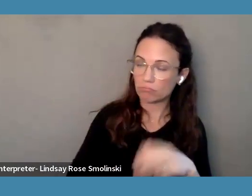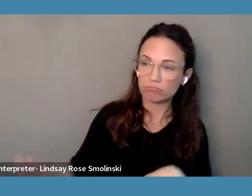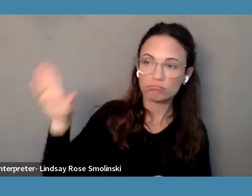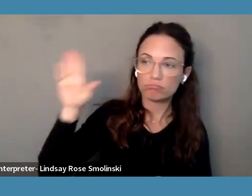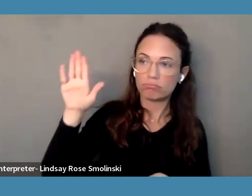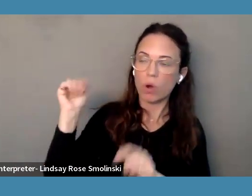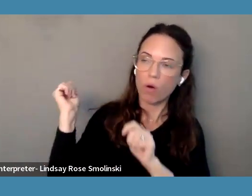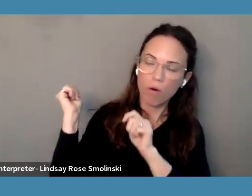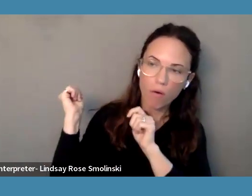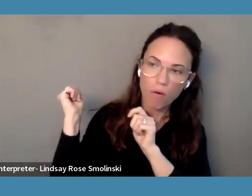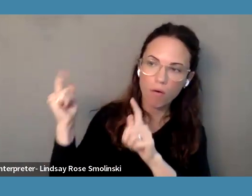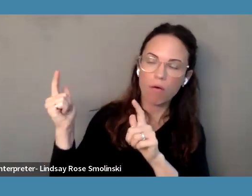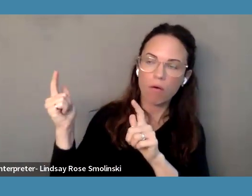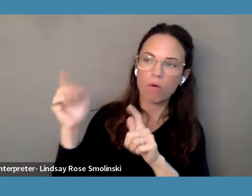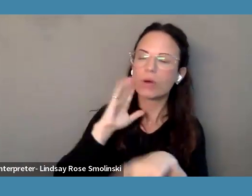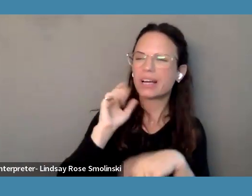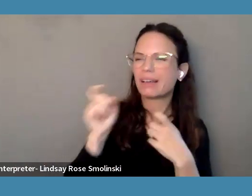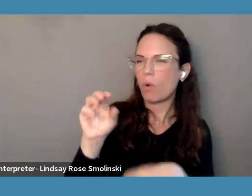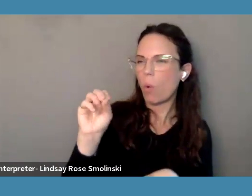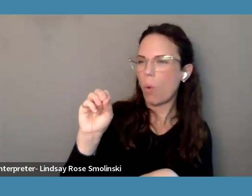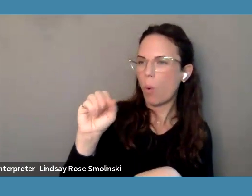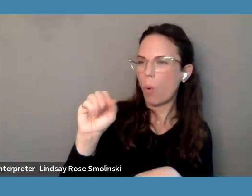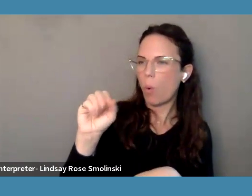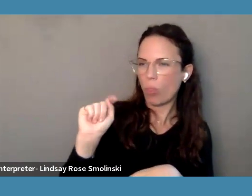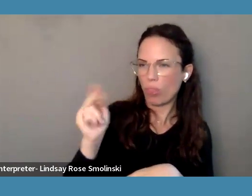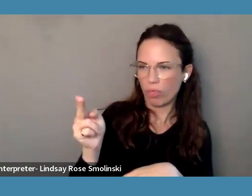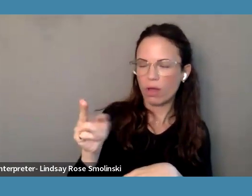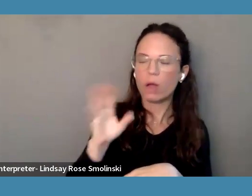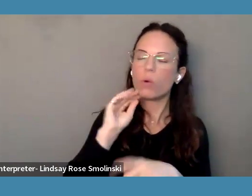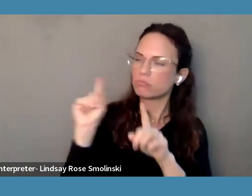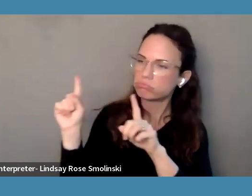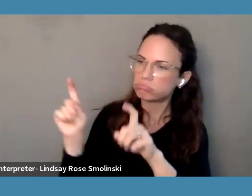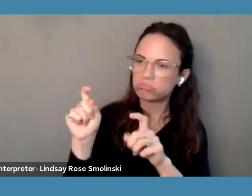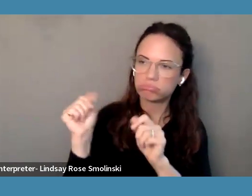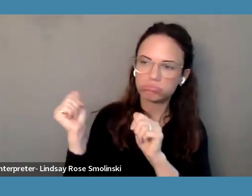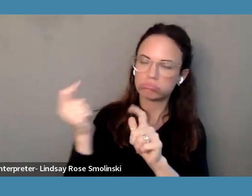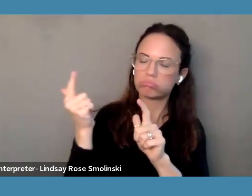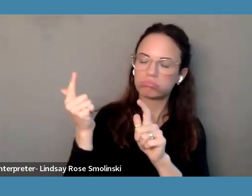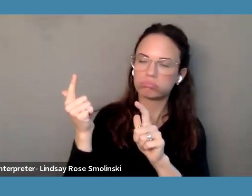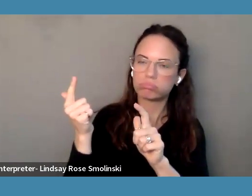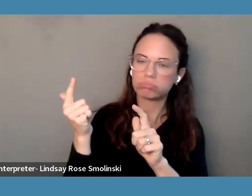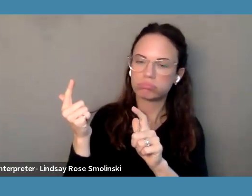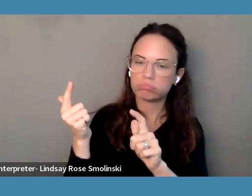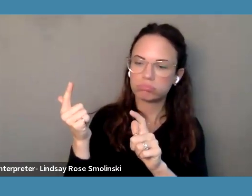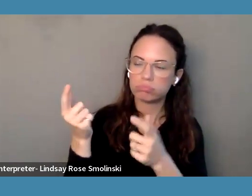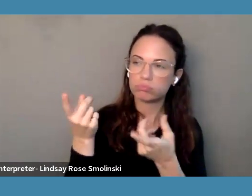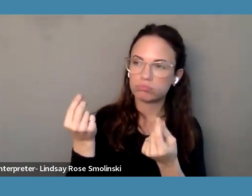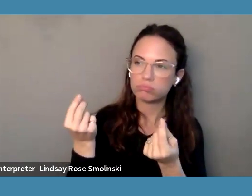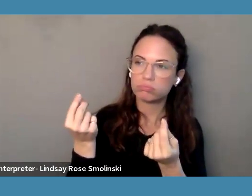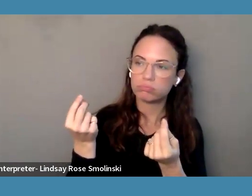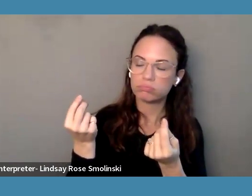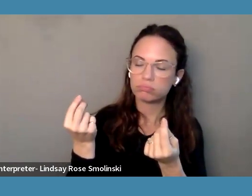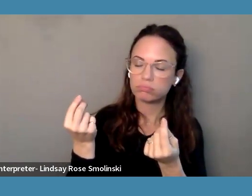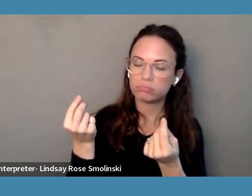and they will all, he'll give the oath and ask everybody to agree